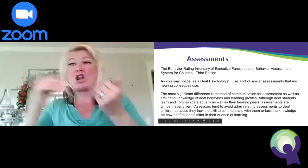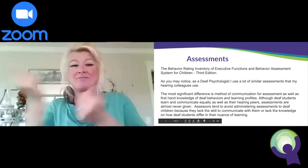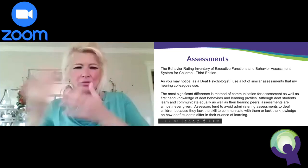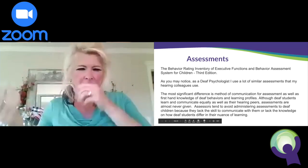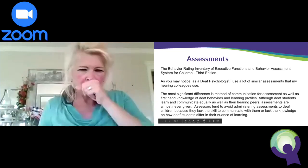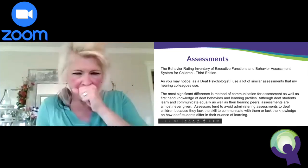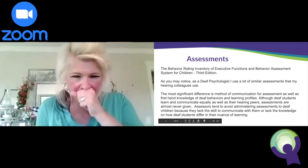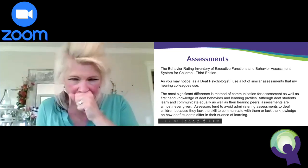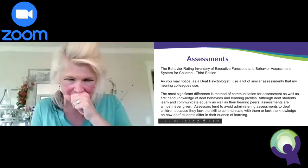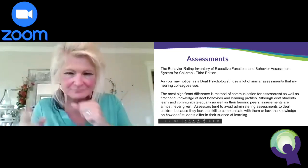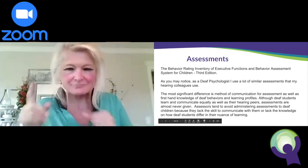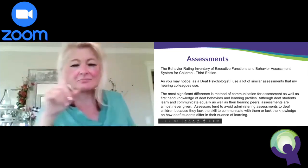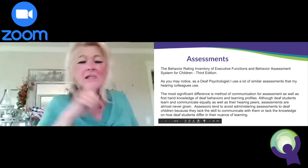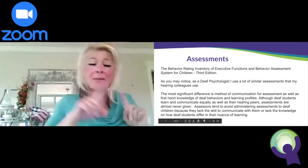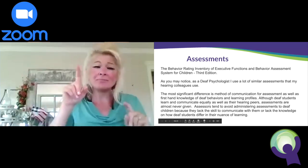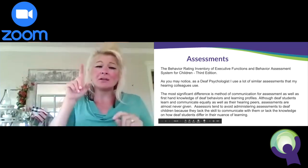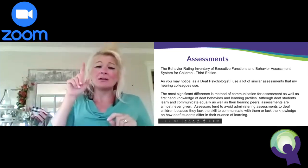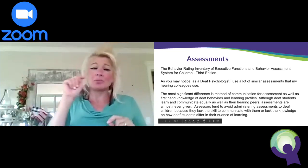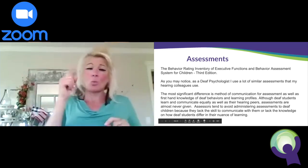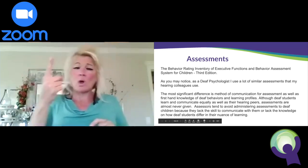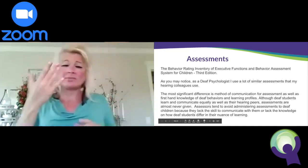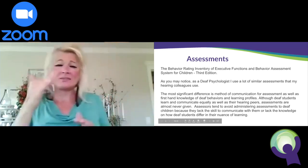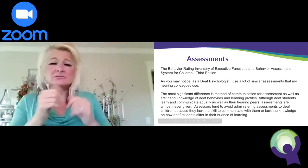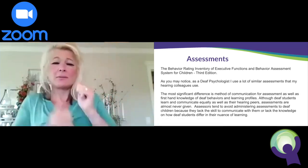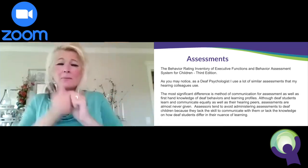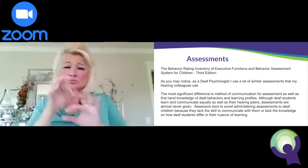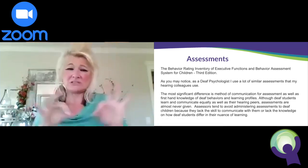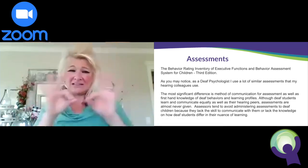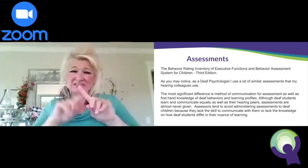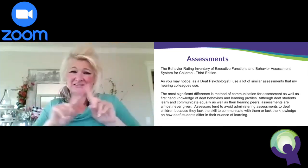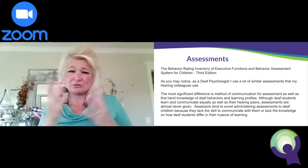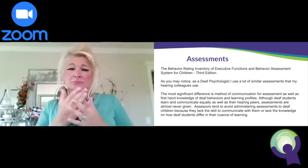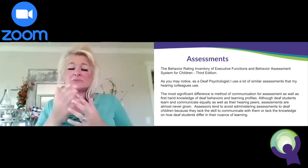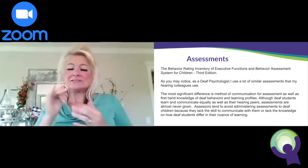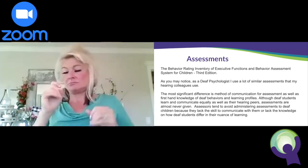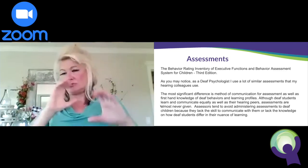the autism and so it looks kind of at the whole... their whole function.